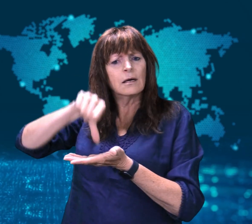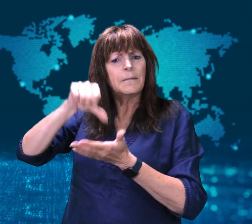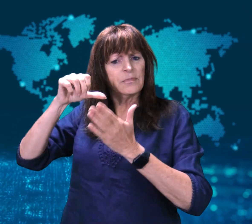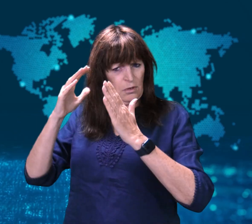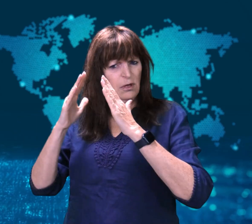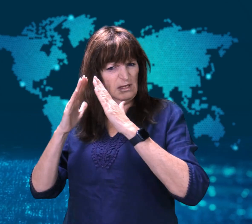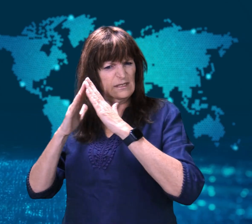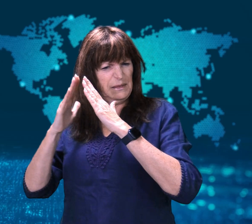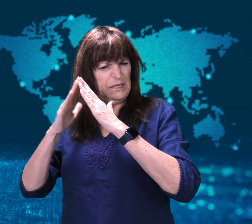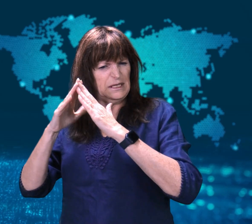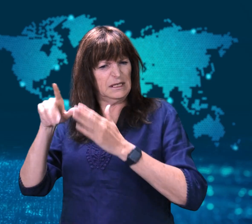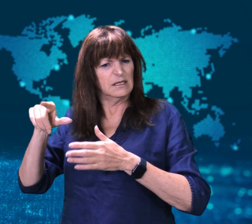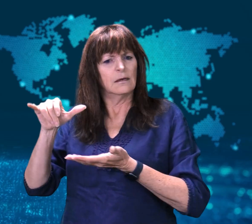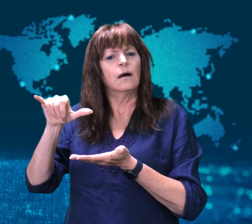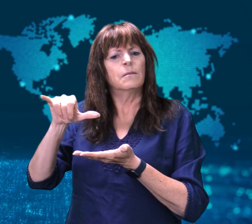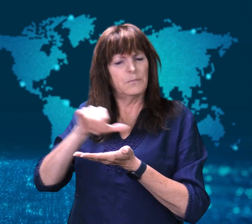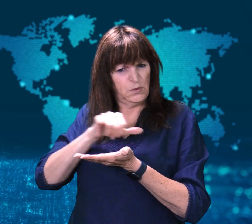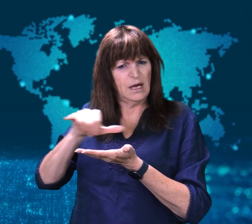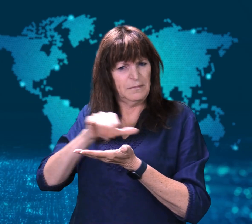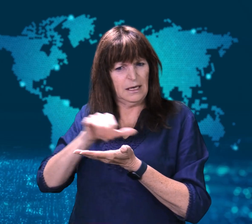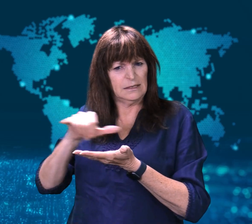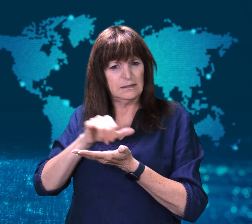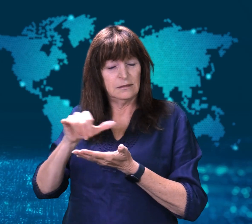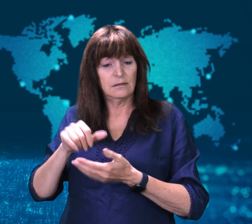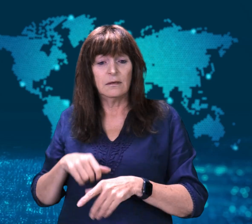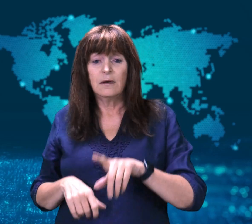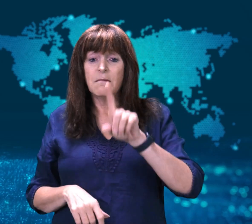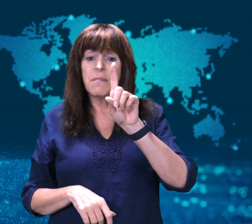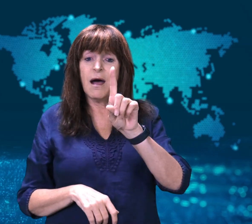capital city of Budapest,